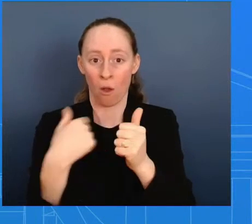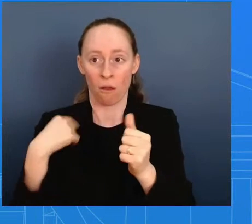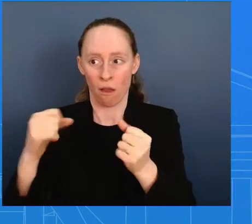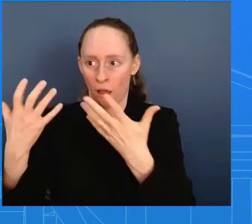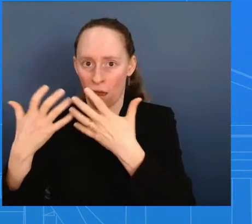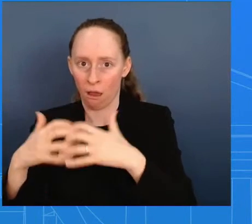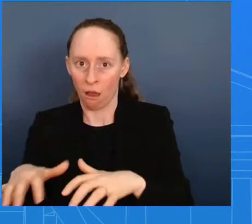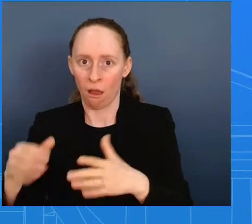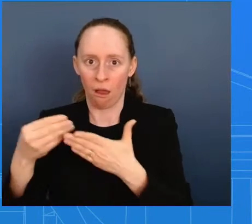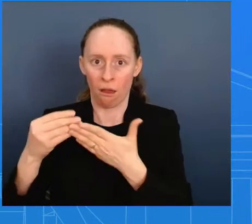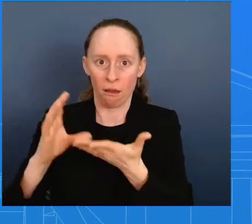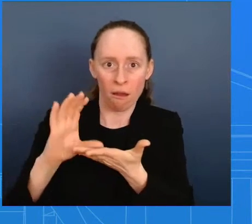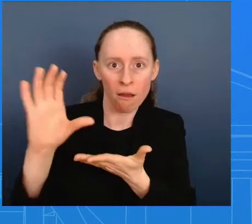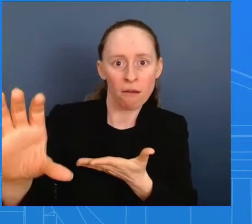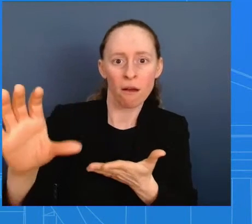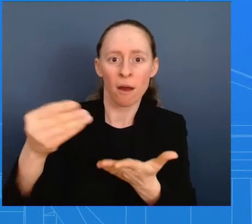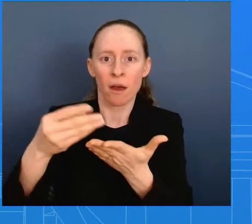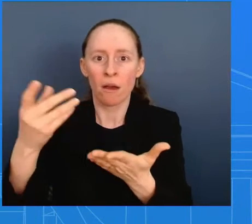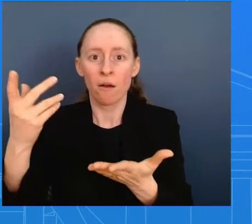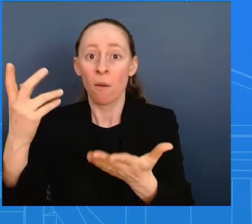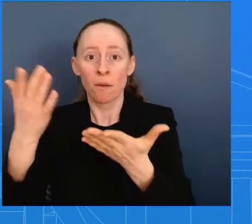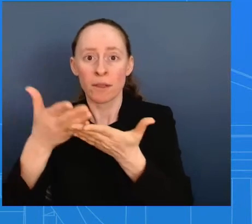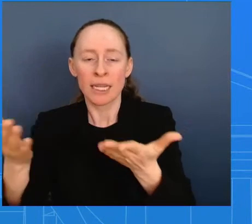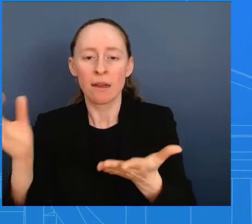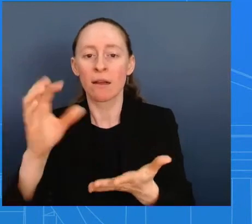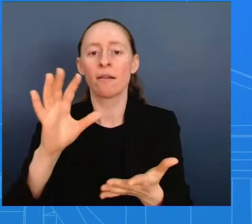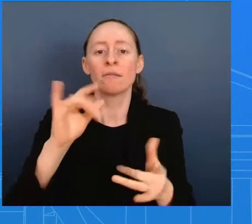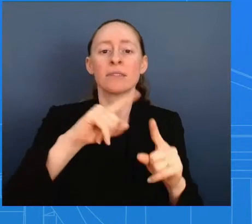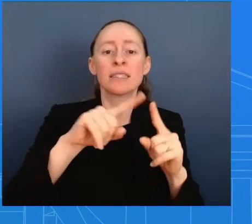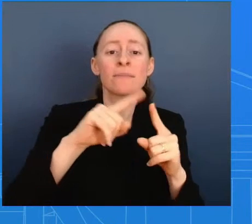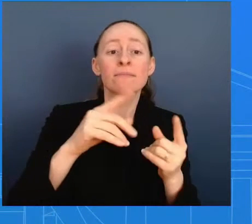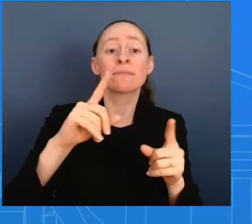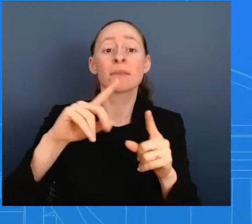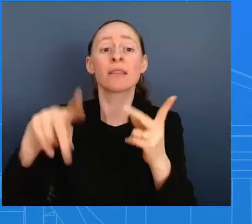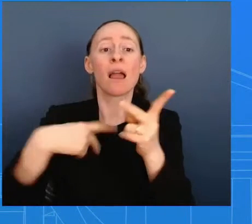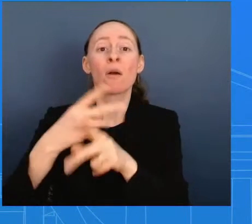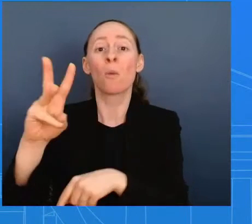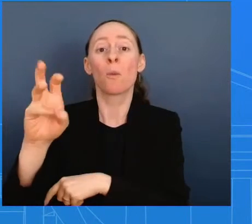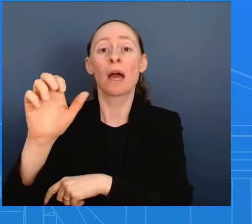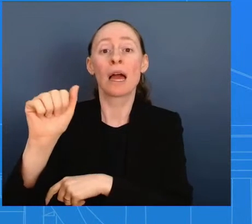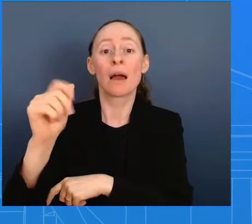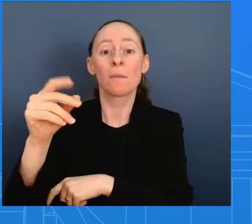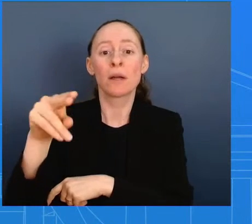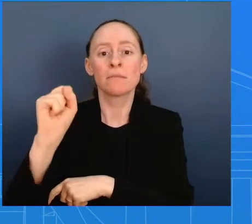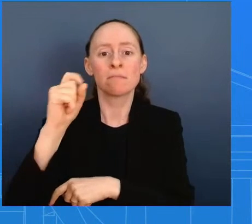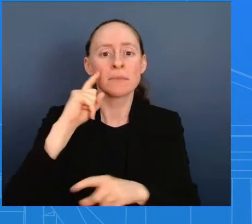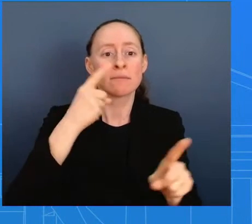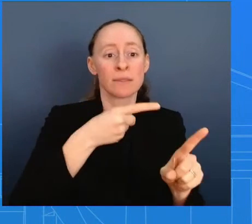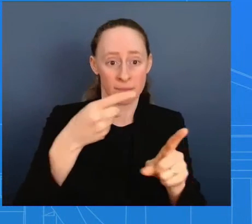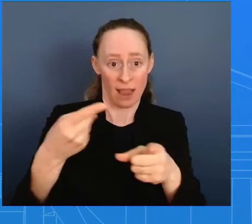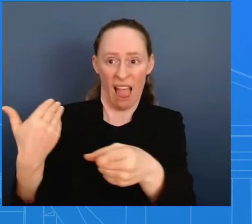as well, because we believe that there are a number of allies who have capabilities they could share and ways in which the United States could help them with their --